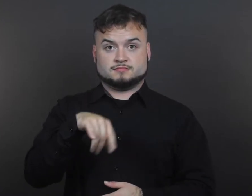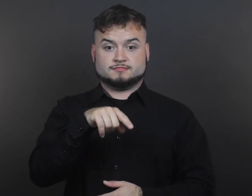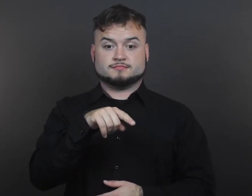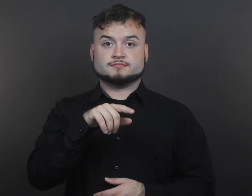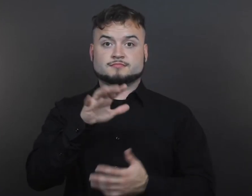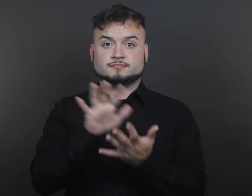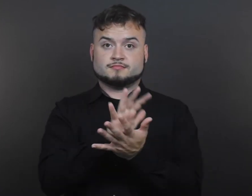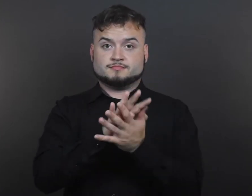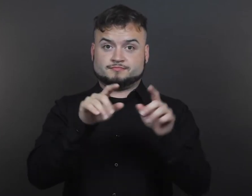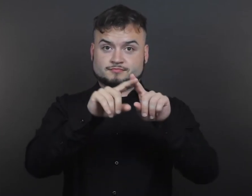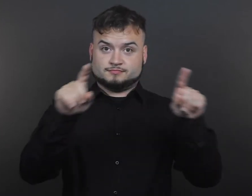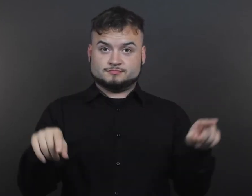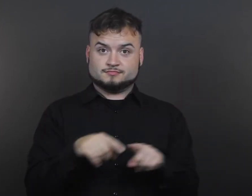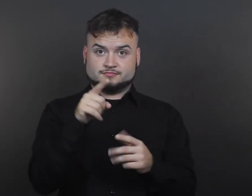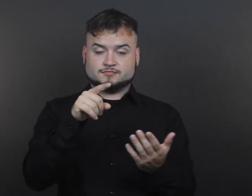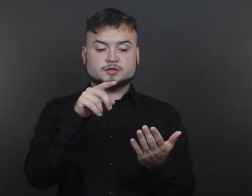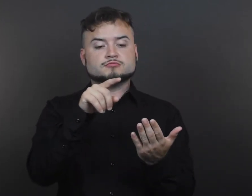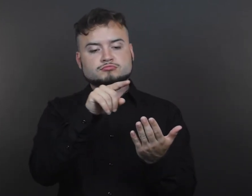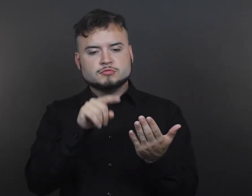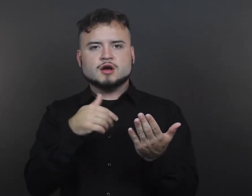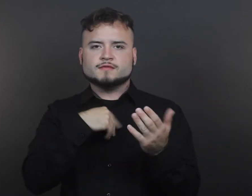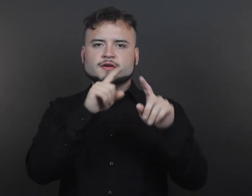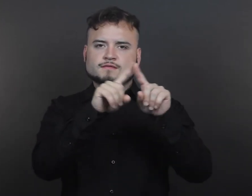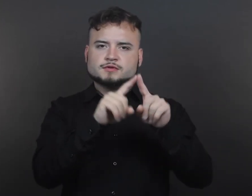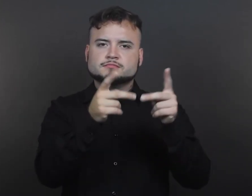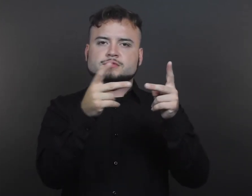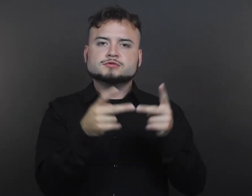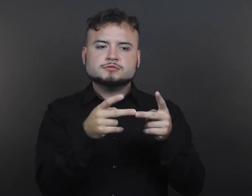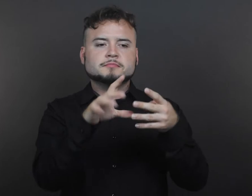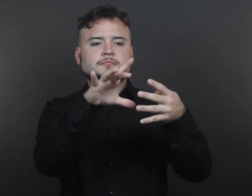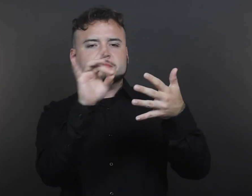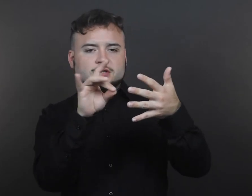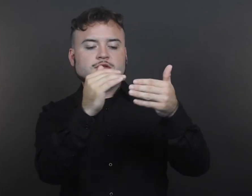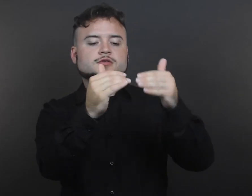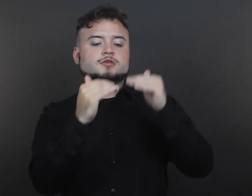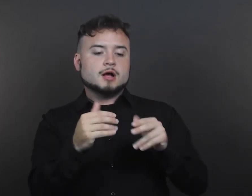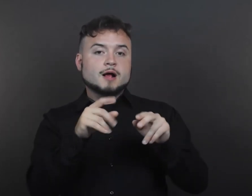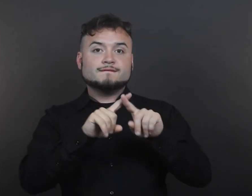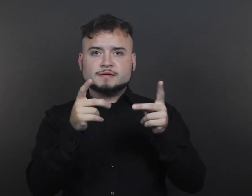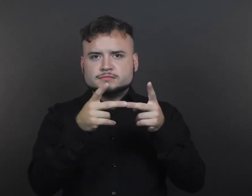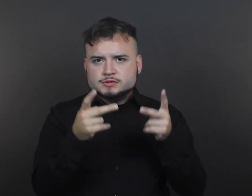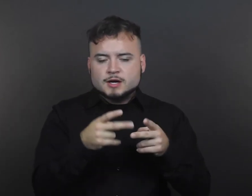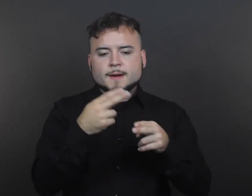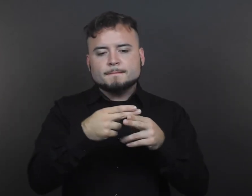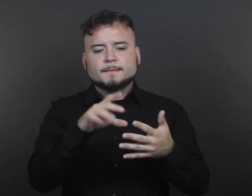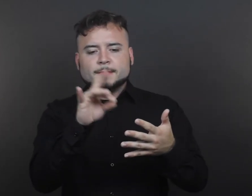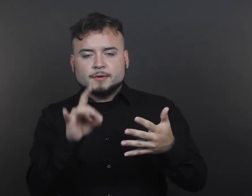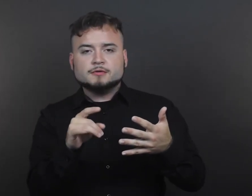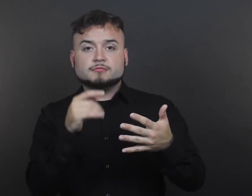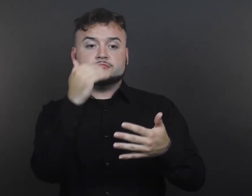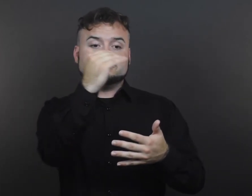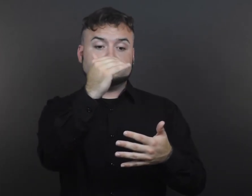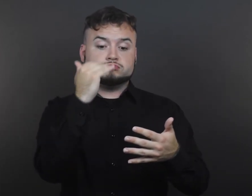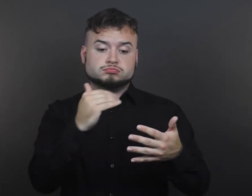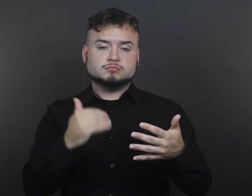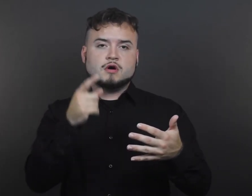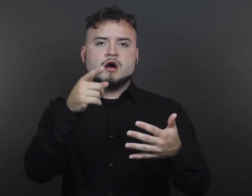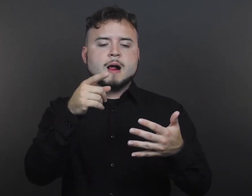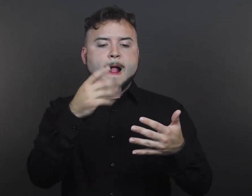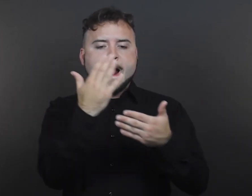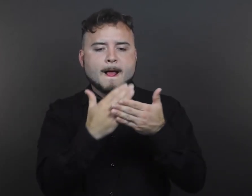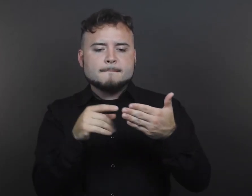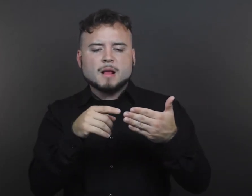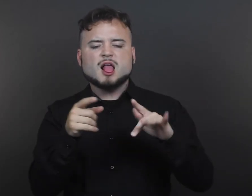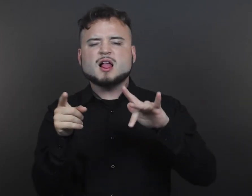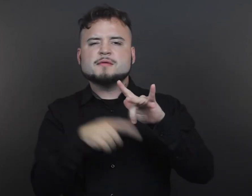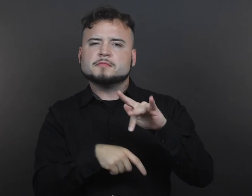Your ballot will count even if you do not vote on every race or ballot question.